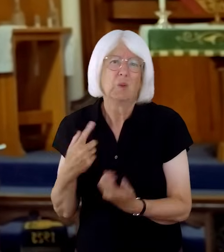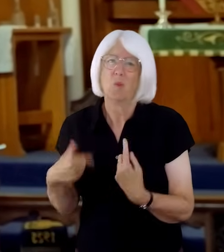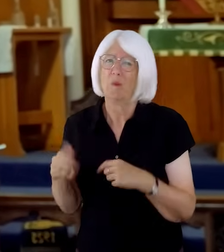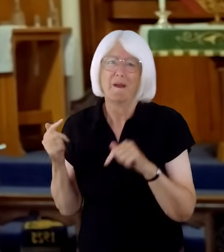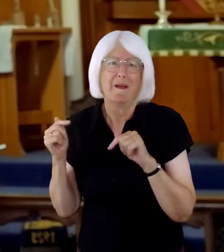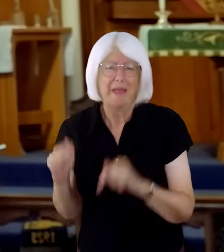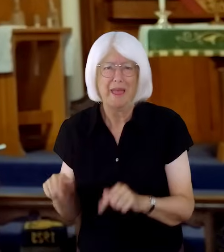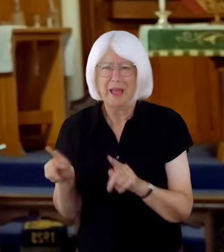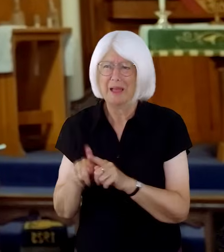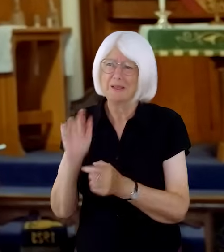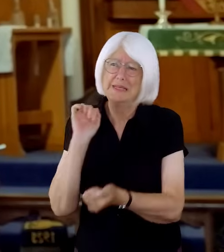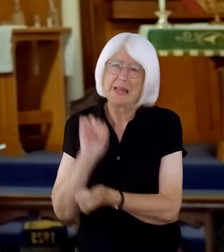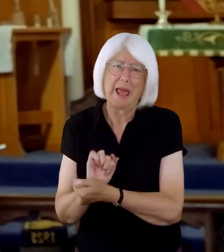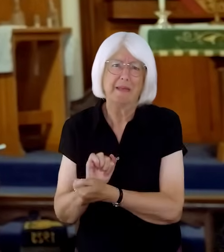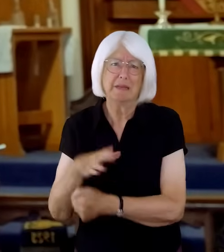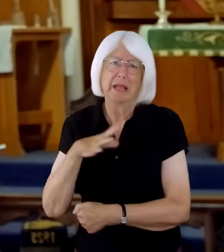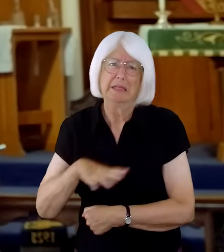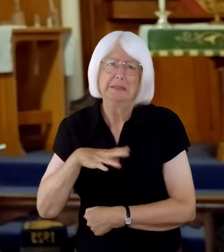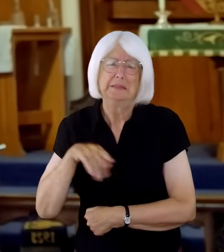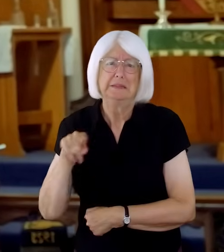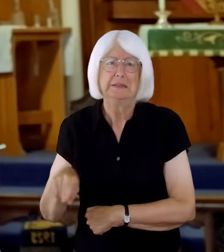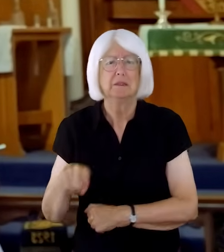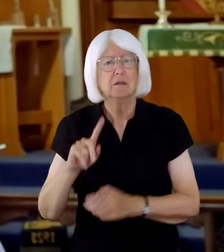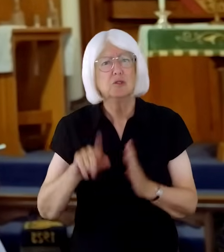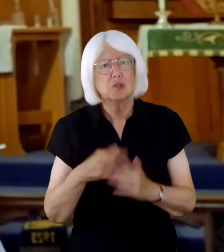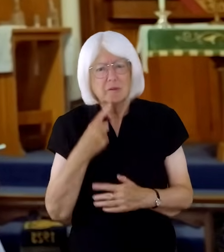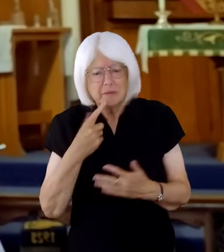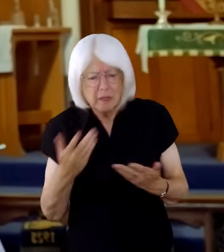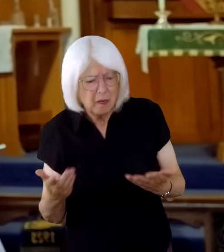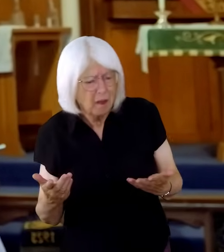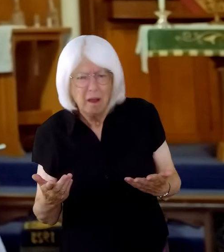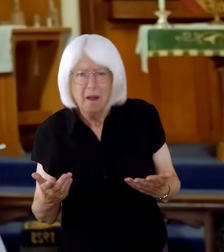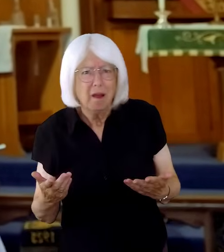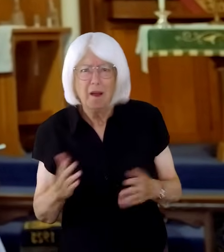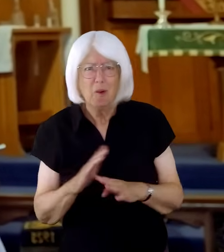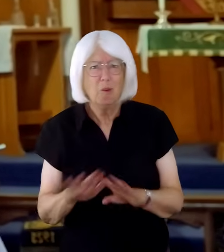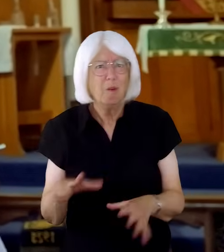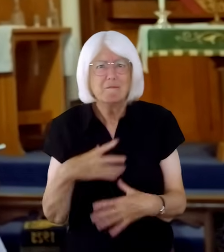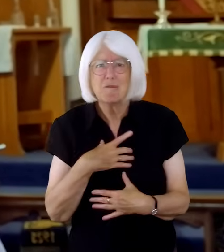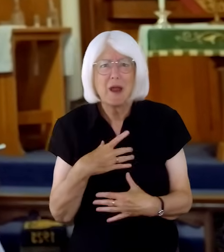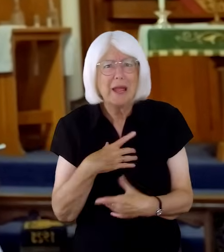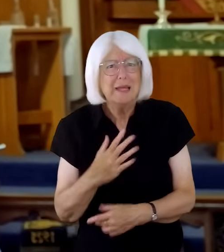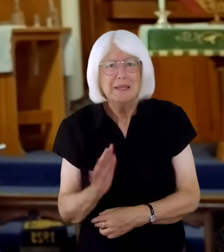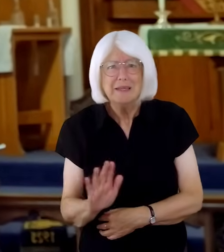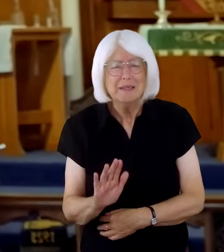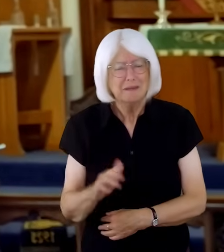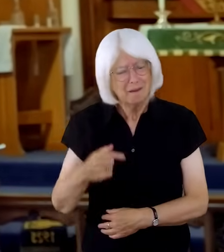we are here as your slaves. But Joseph said to them, do not be afraid.